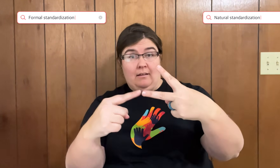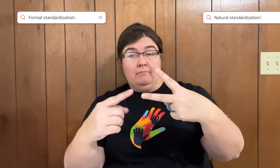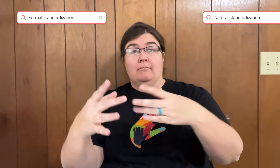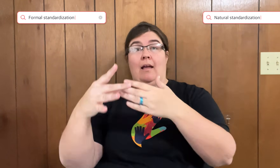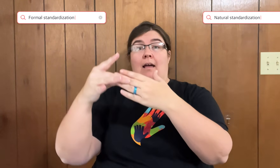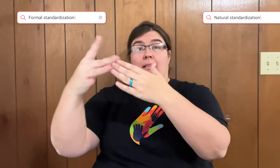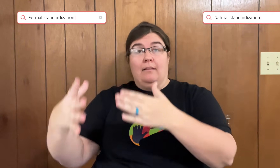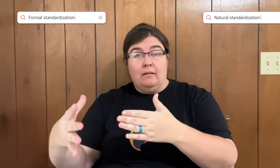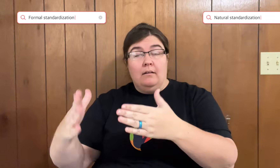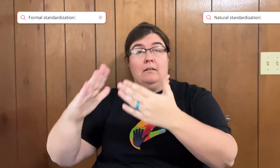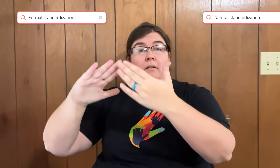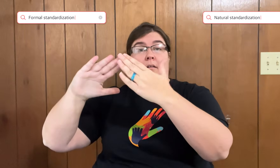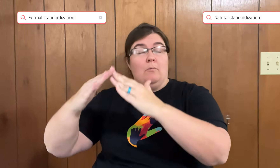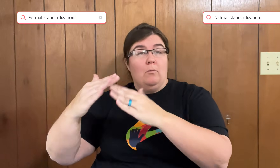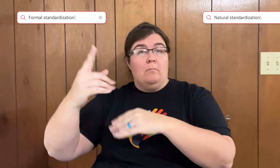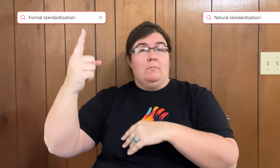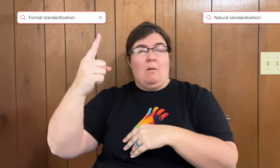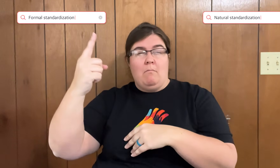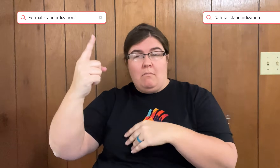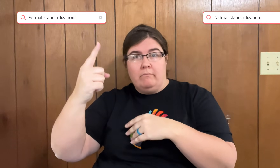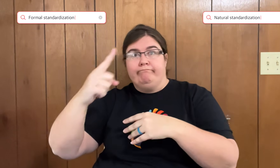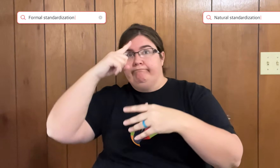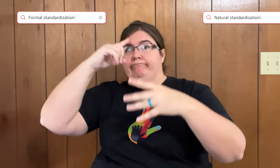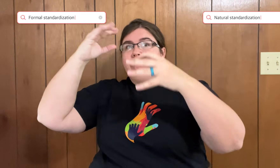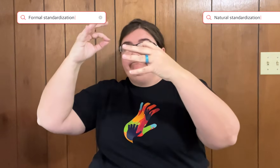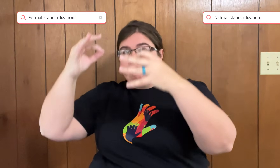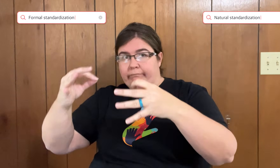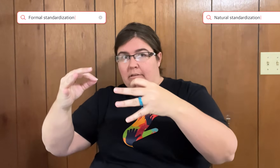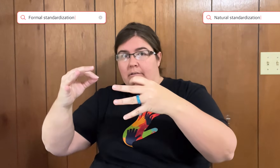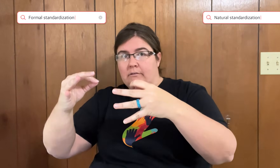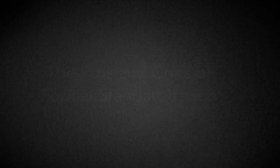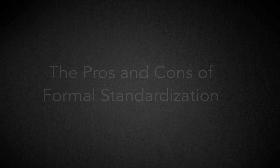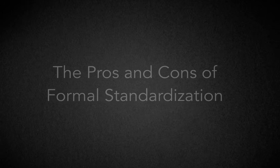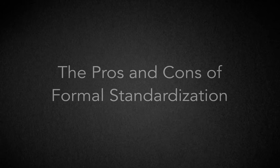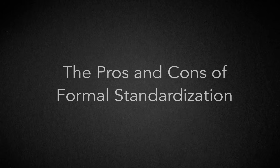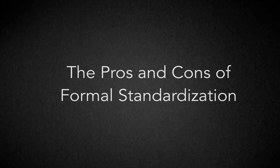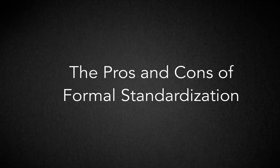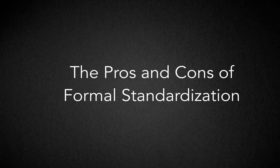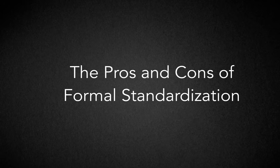Formal is from the top down, a leader or community makes the decision to standardize.